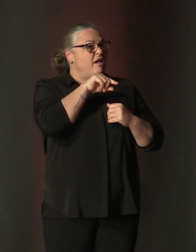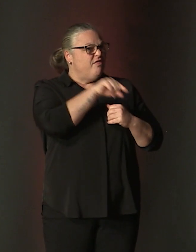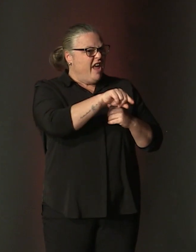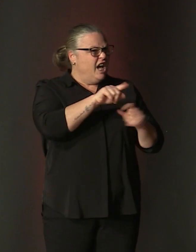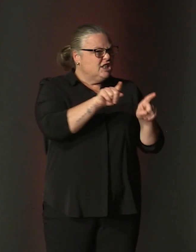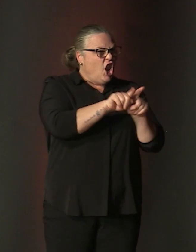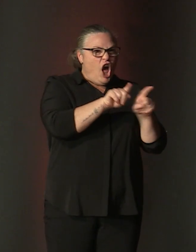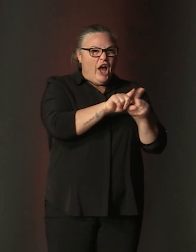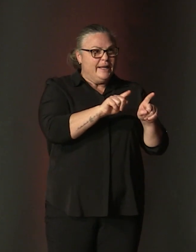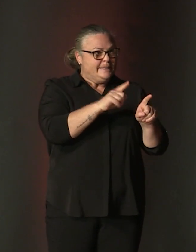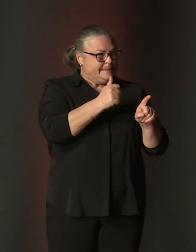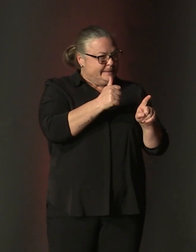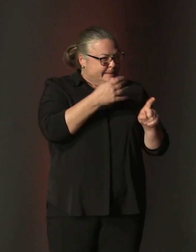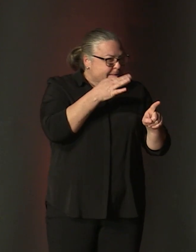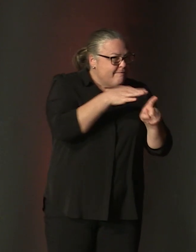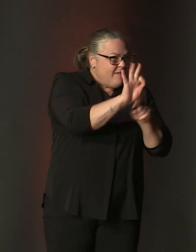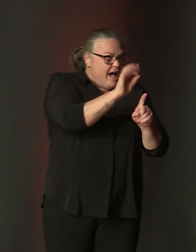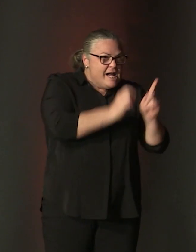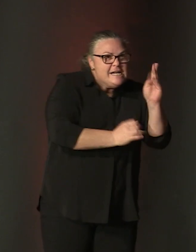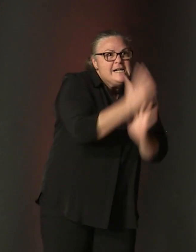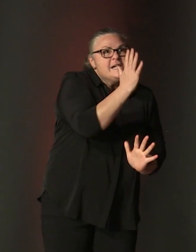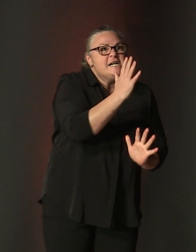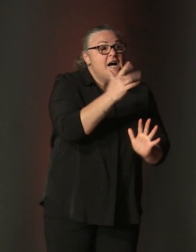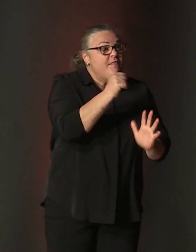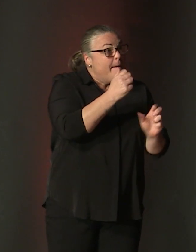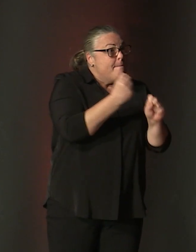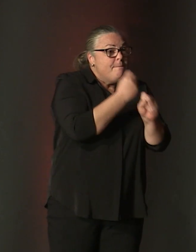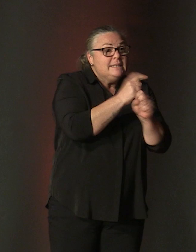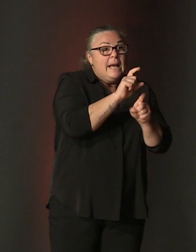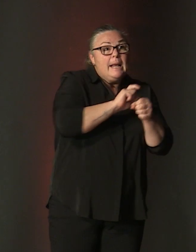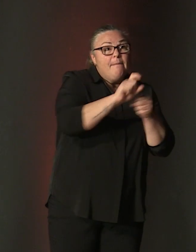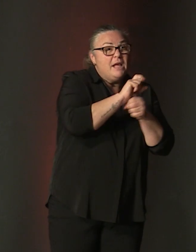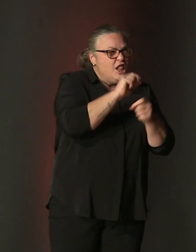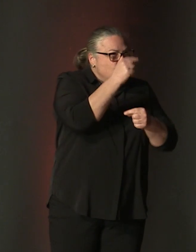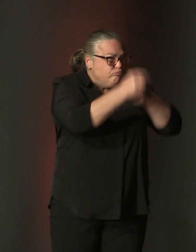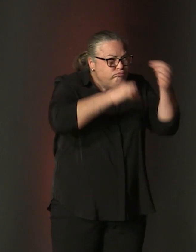They can initiate chemical reactions and make them run many times faster